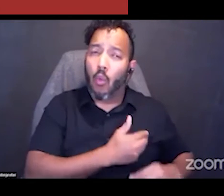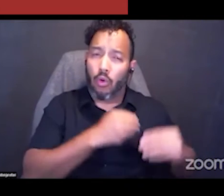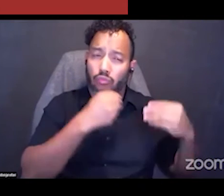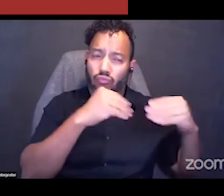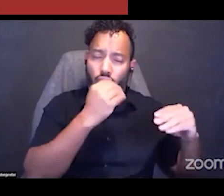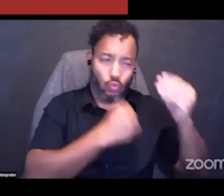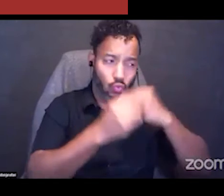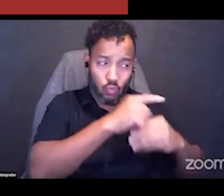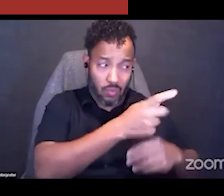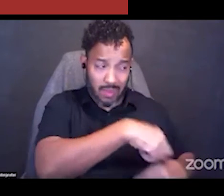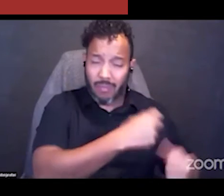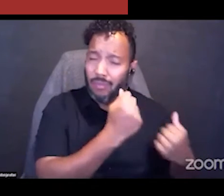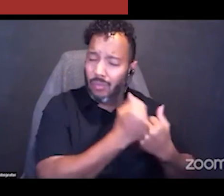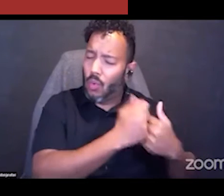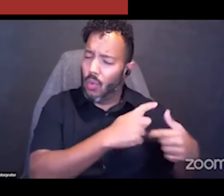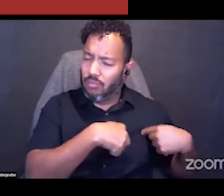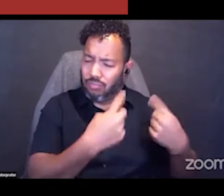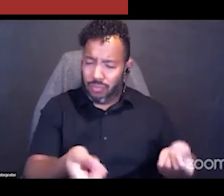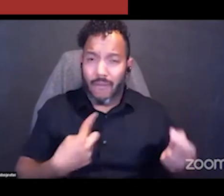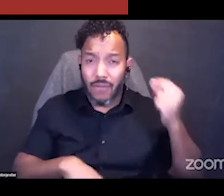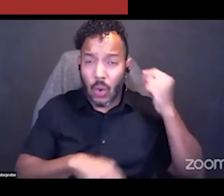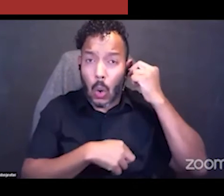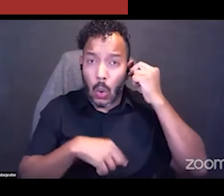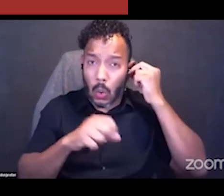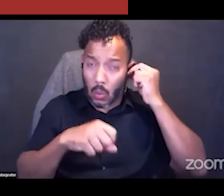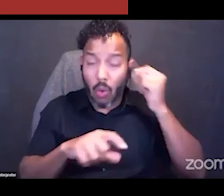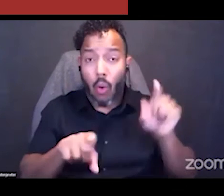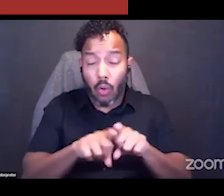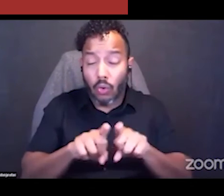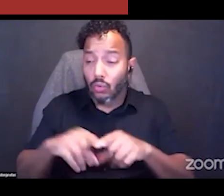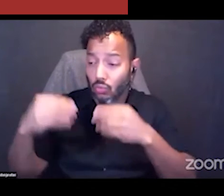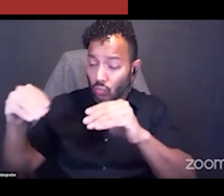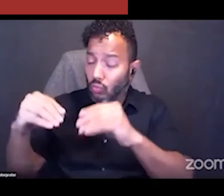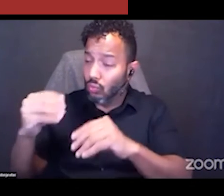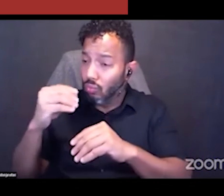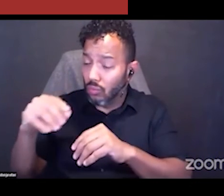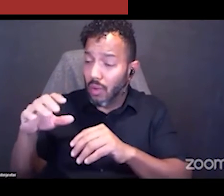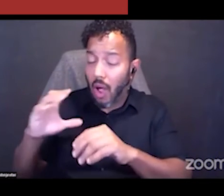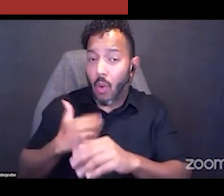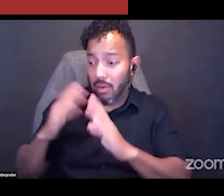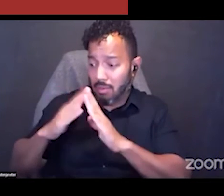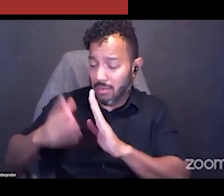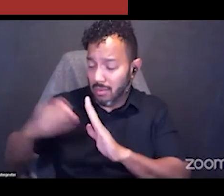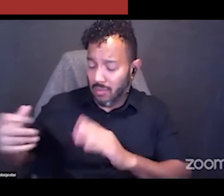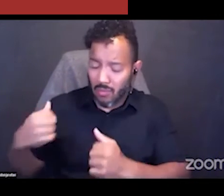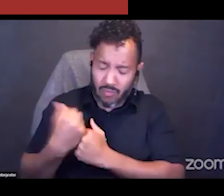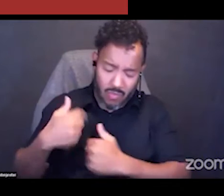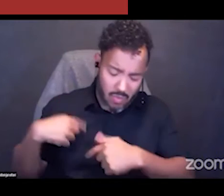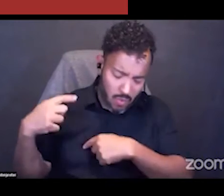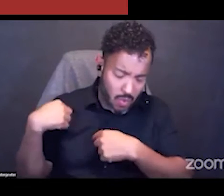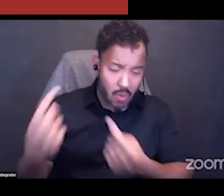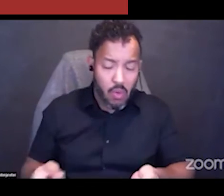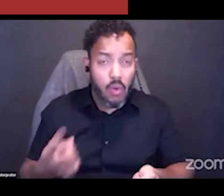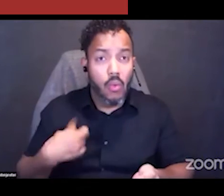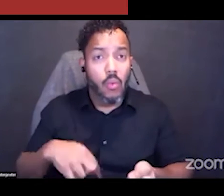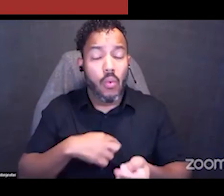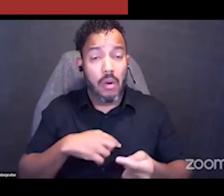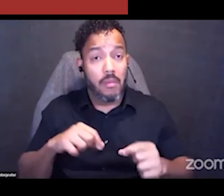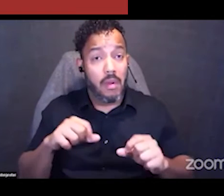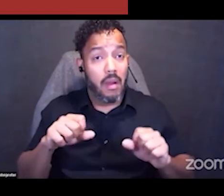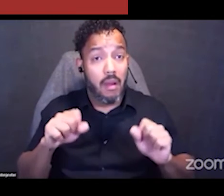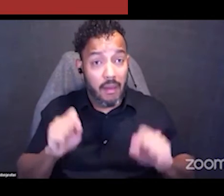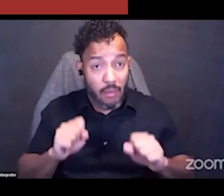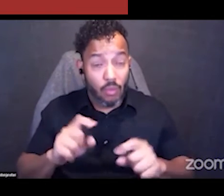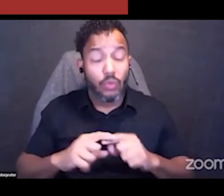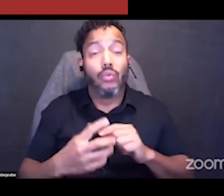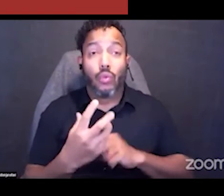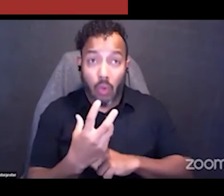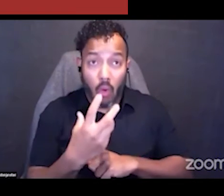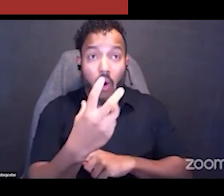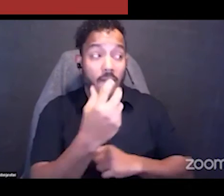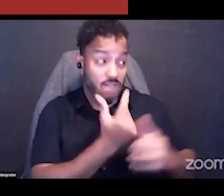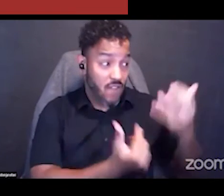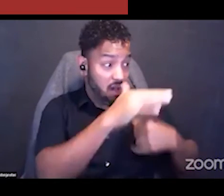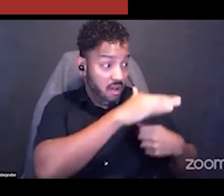So while I'm grateful that we are able to get away from this, I don't think there has